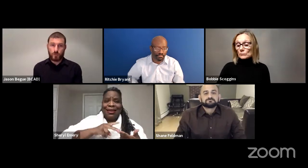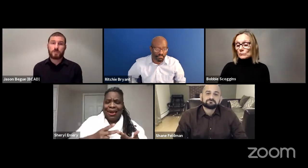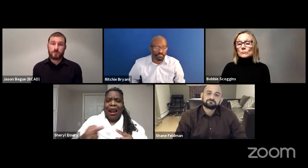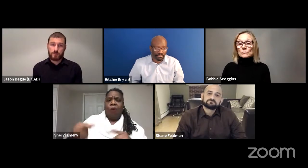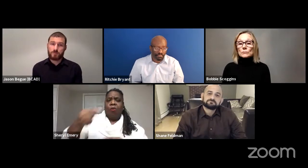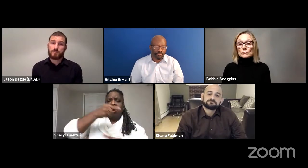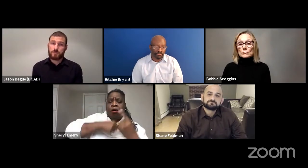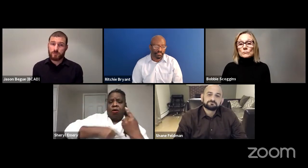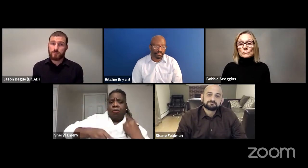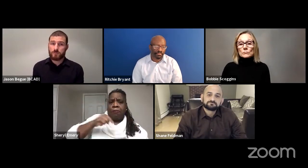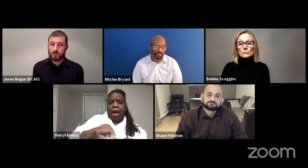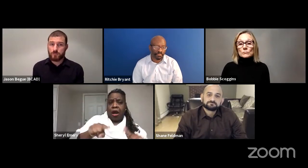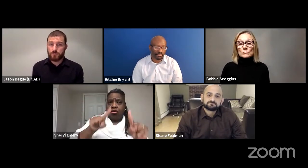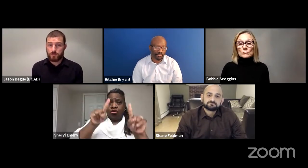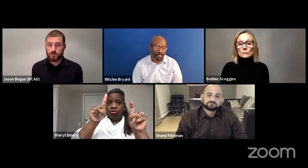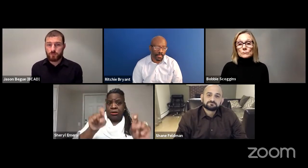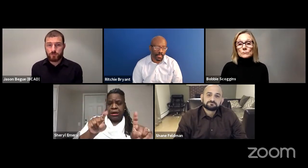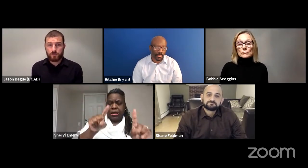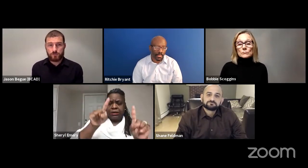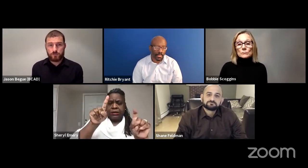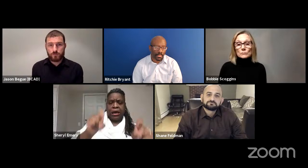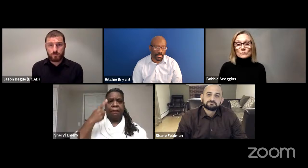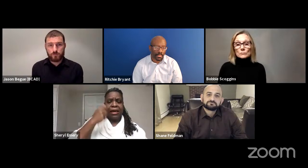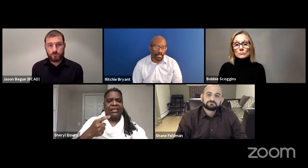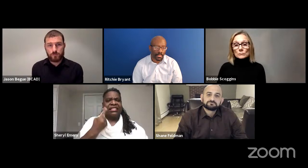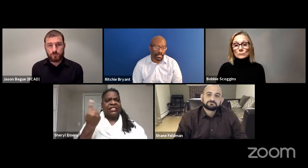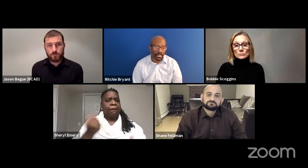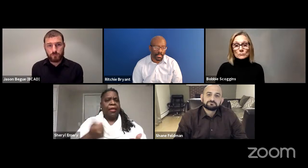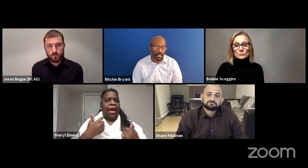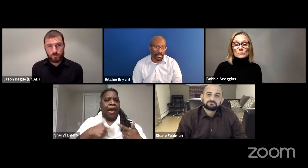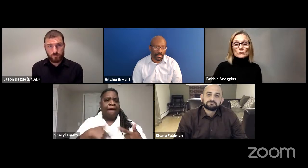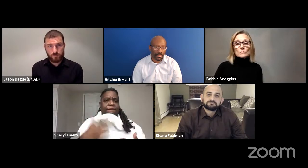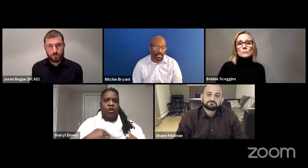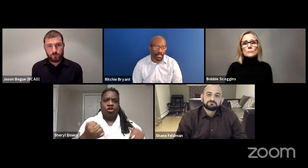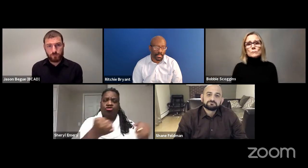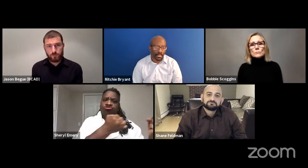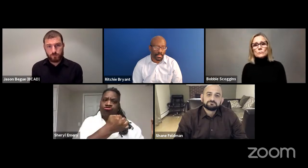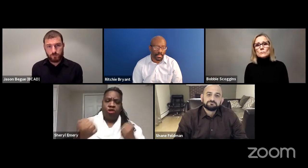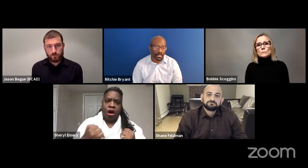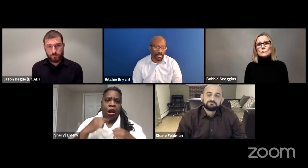make sure it was accessible in both languages. Now, I want to go back to testing, because